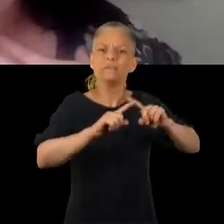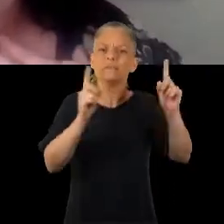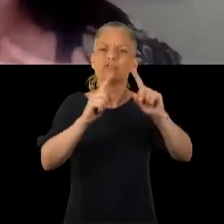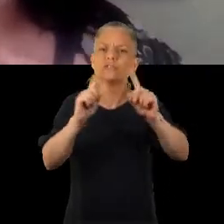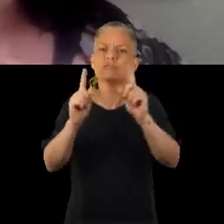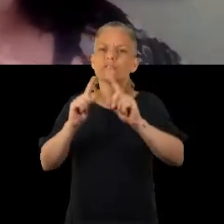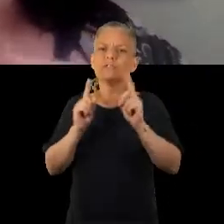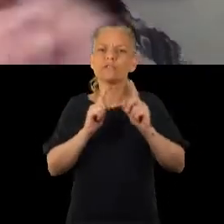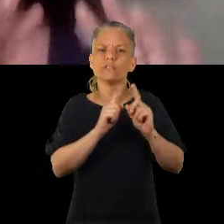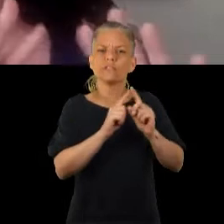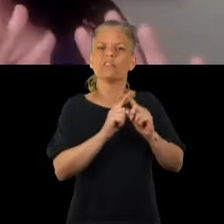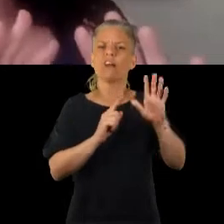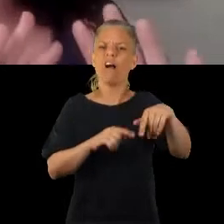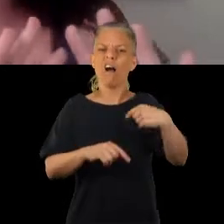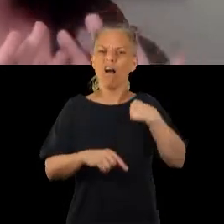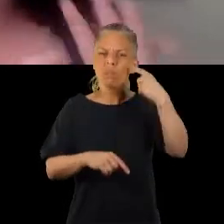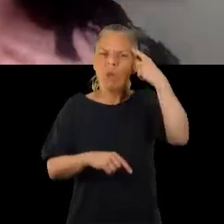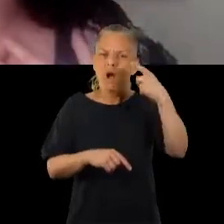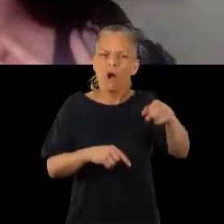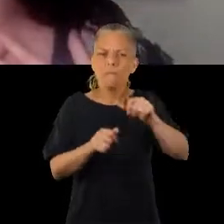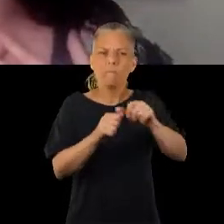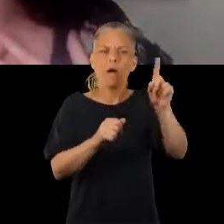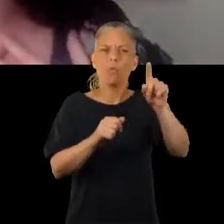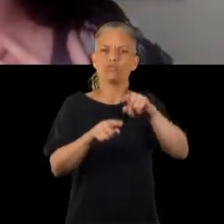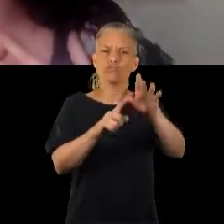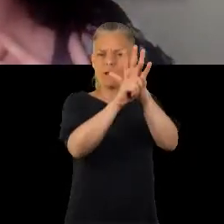mental health diagnosis’ regardless how helpful - I found it really helpful to get a diagnosis.